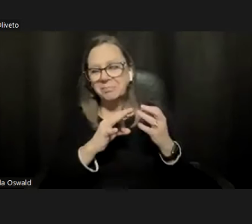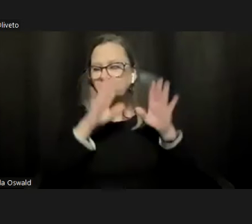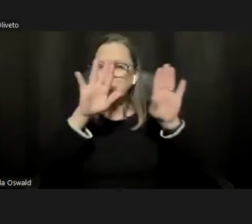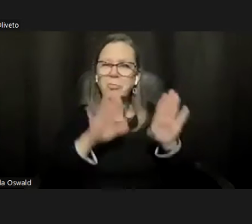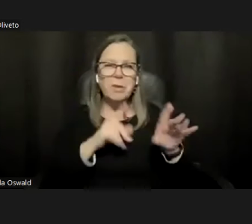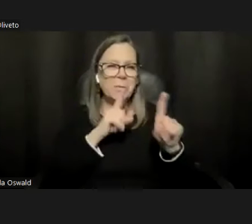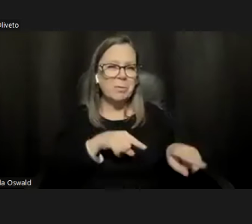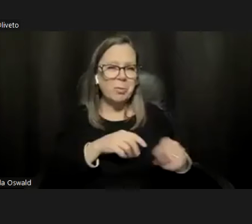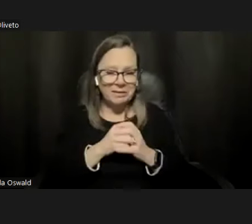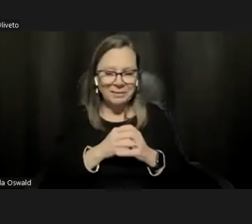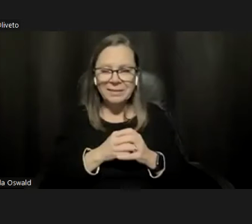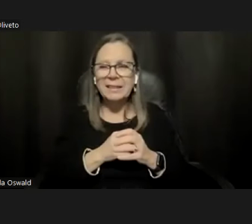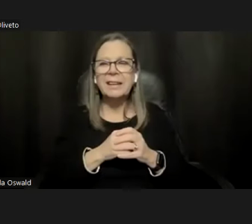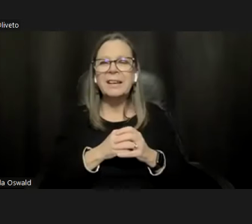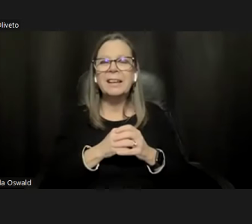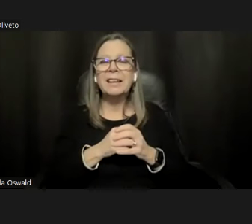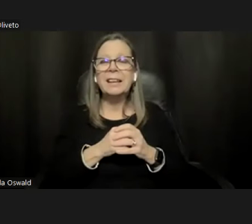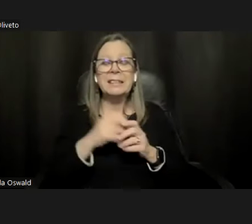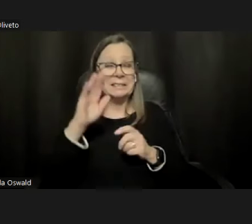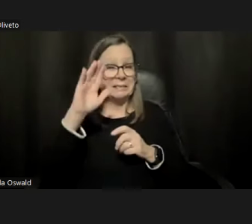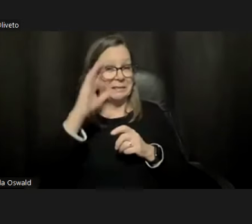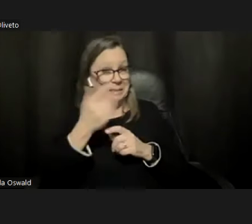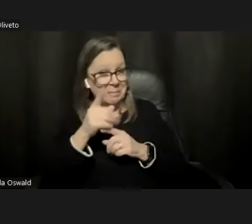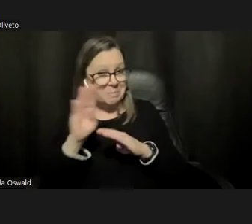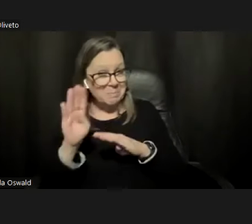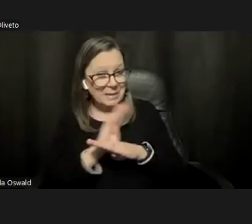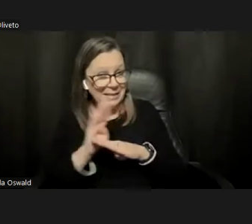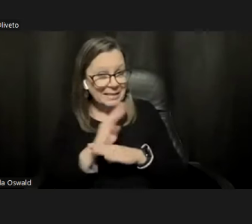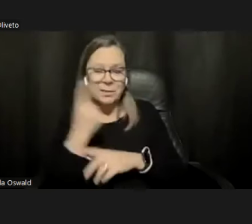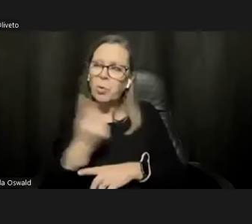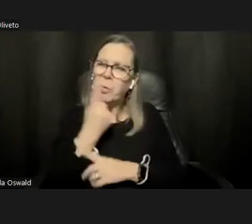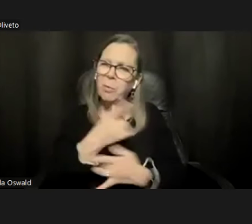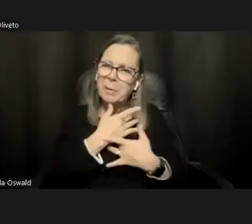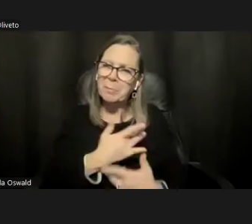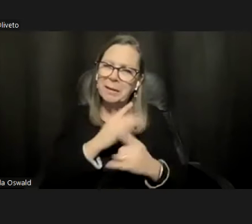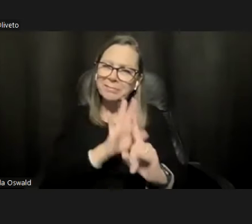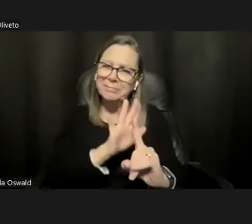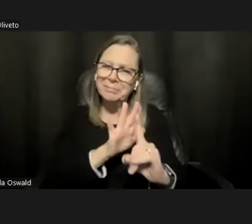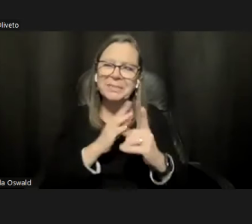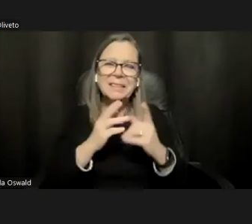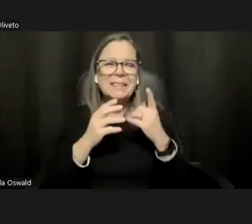It sounds like you are busy, as always, but hanging in there and hopefully you will get